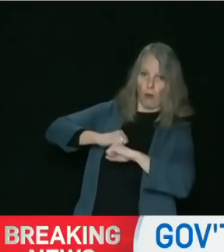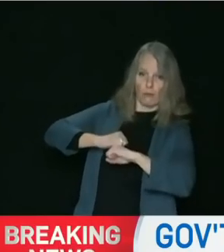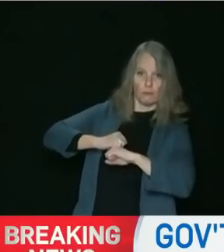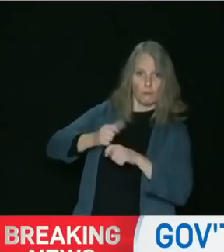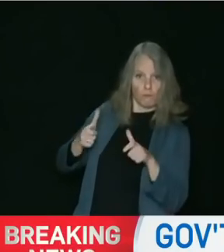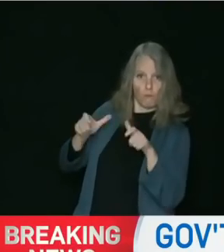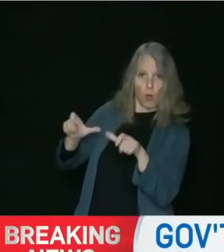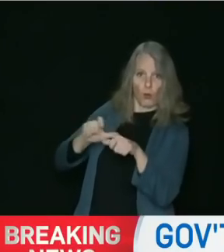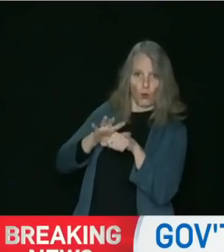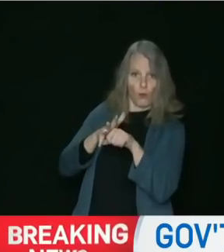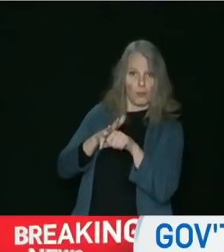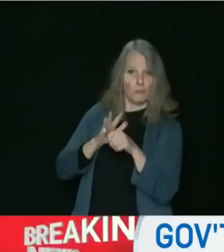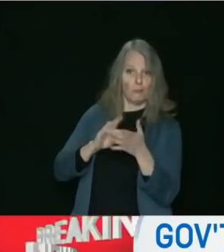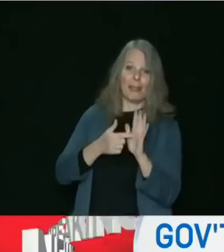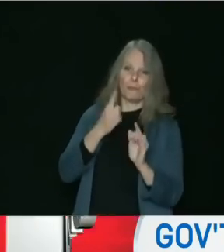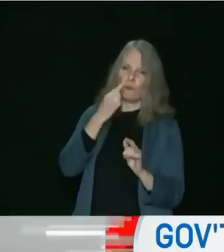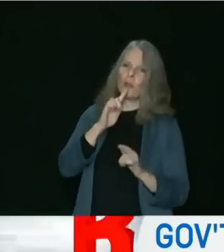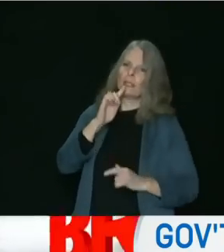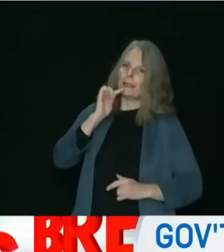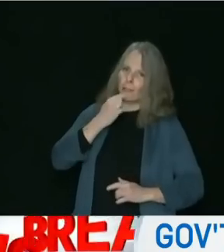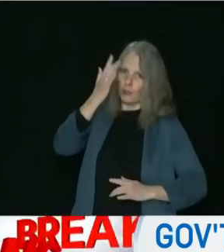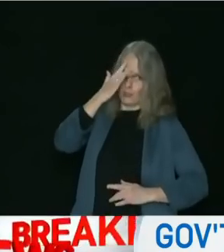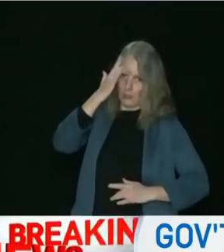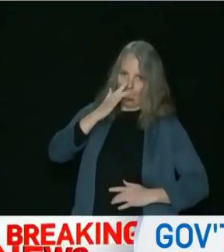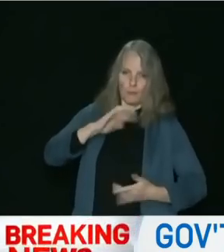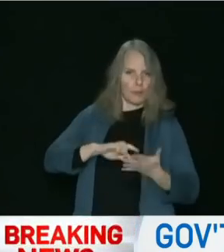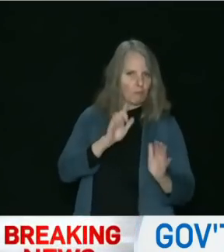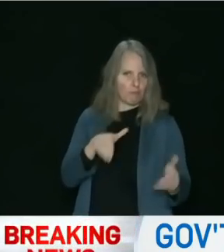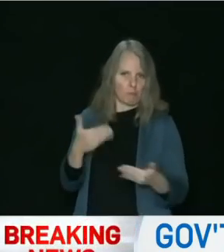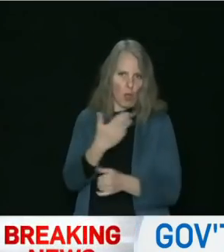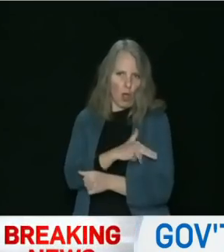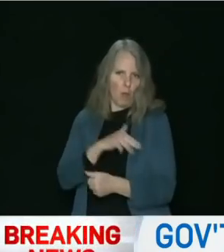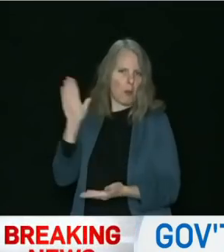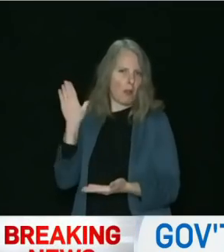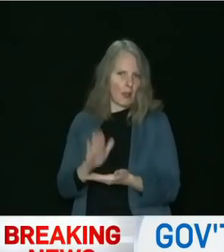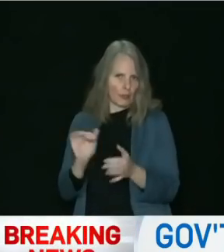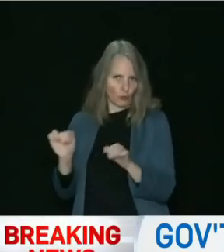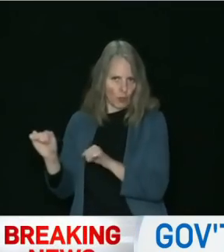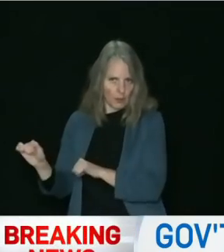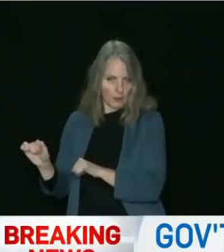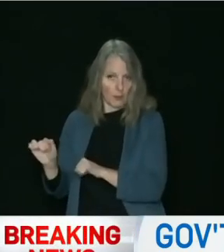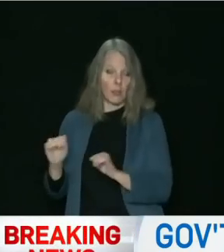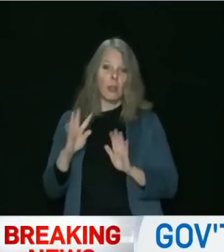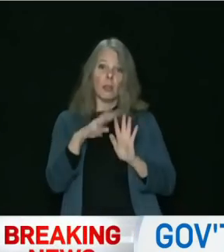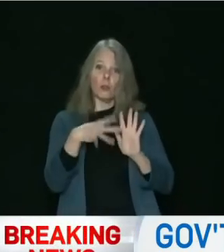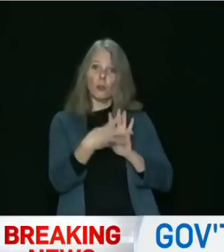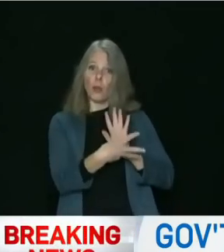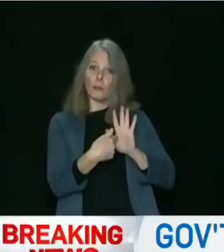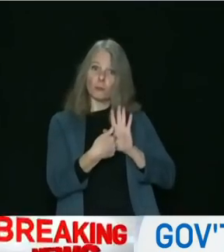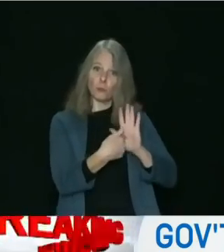LEAST TWO DOSES OF VACCINE,